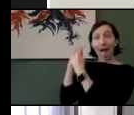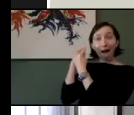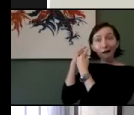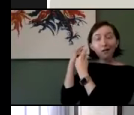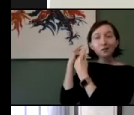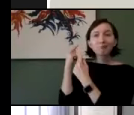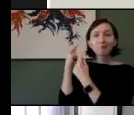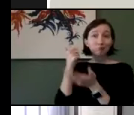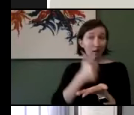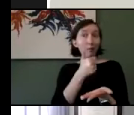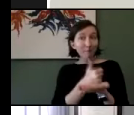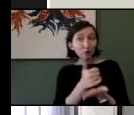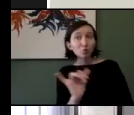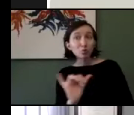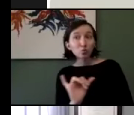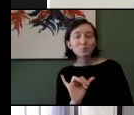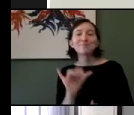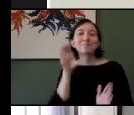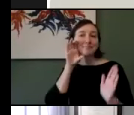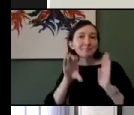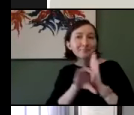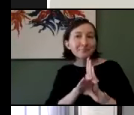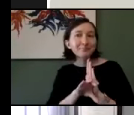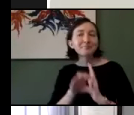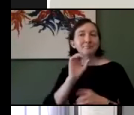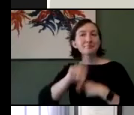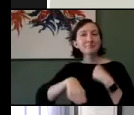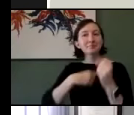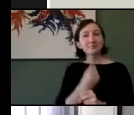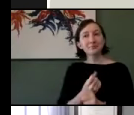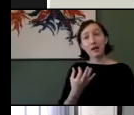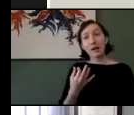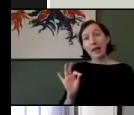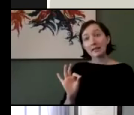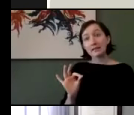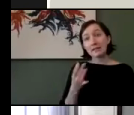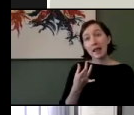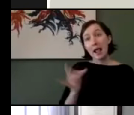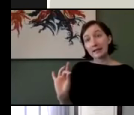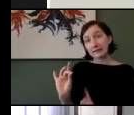This is an image from 1918 where there's a group of folks --